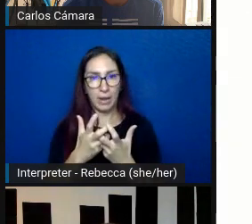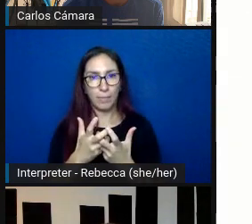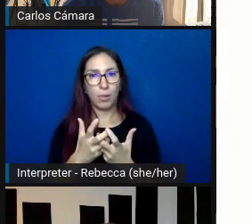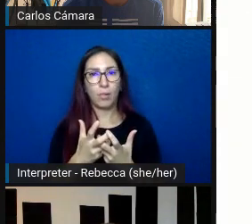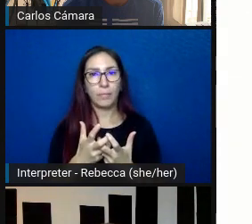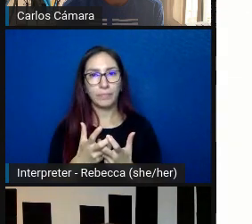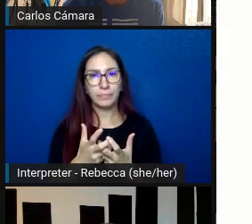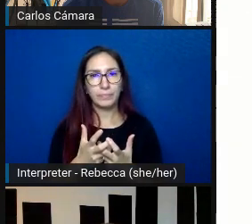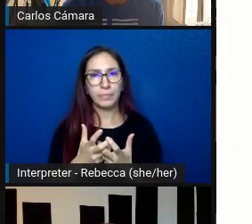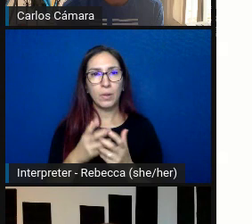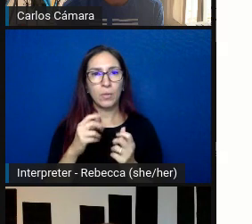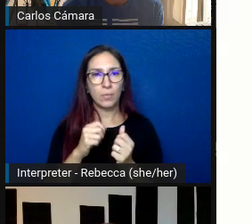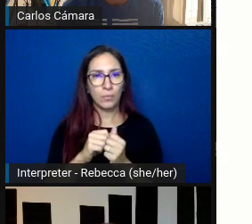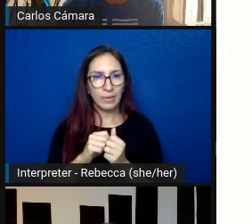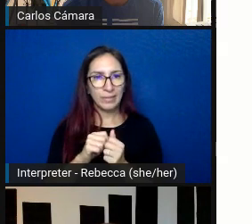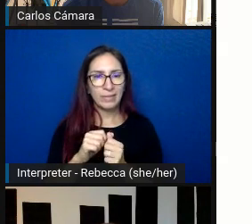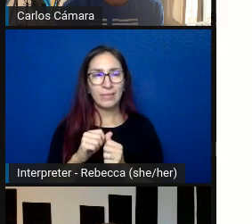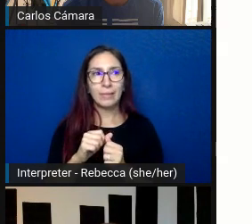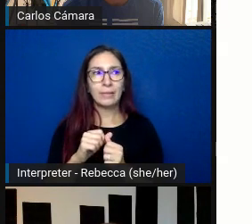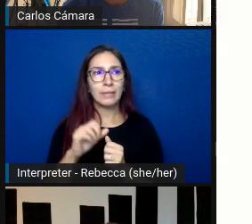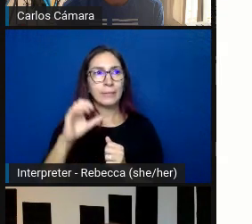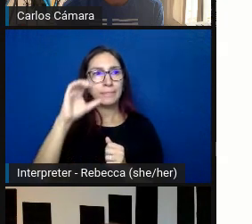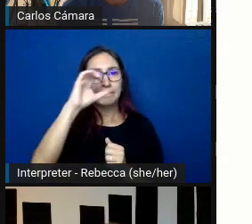In WordPress, I think you have high requirements